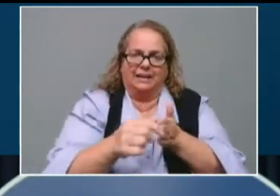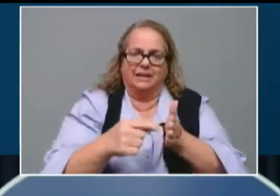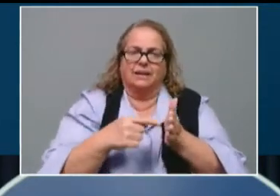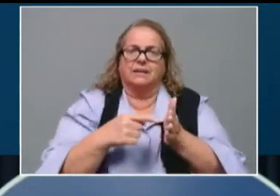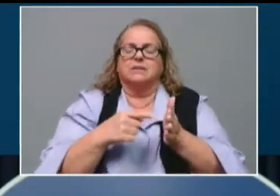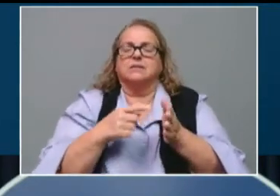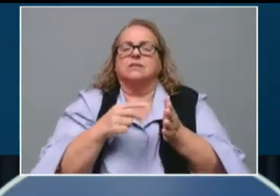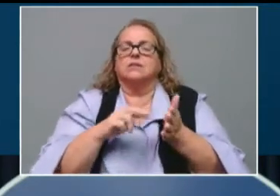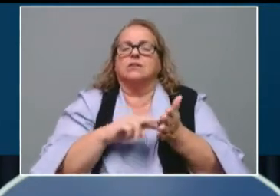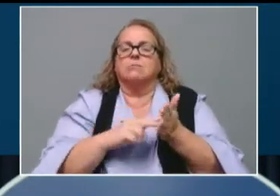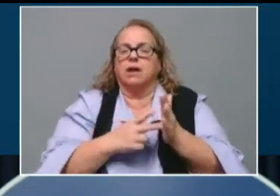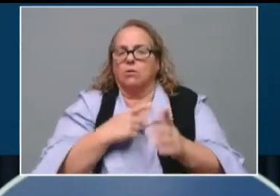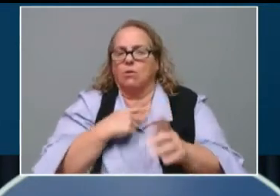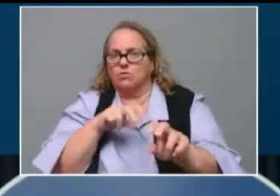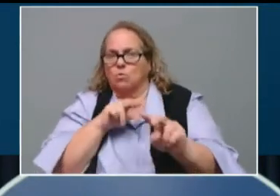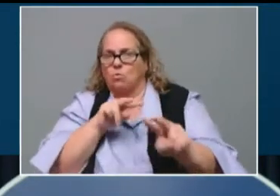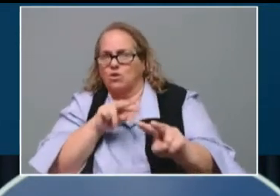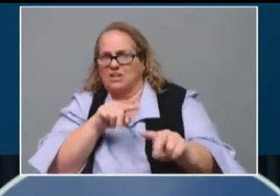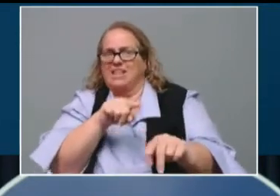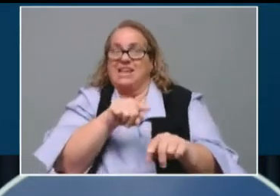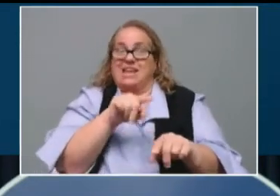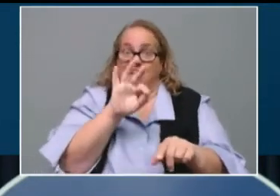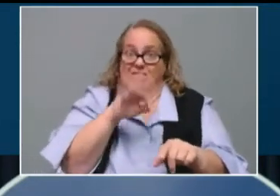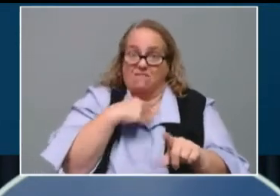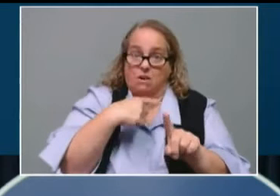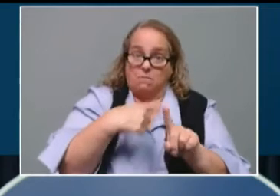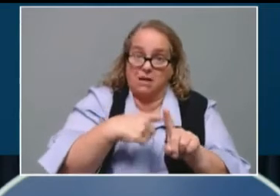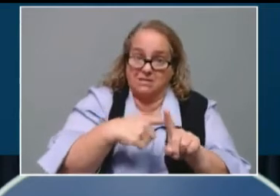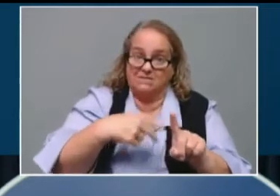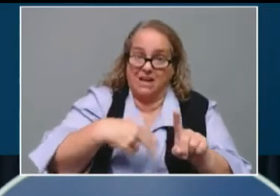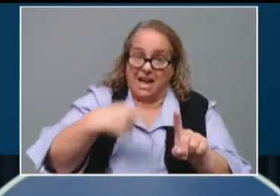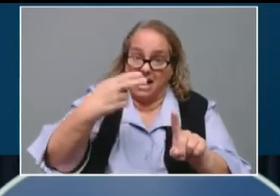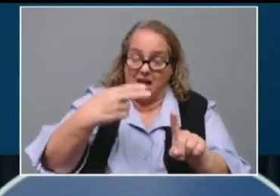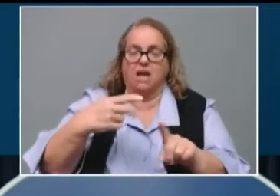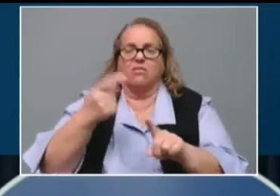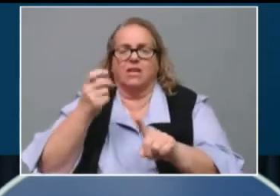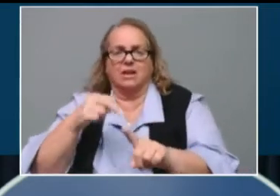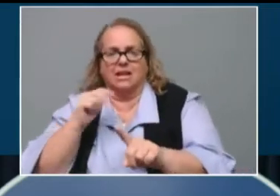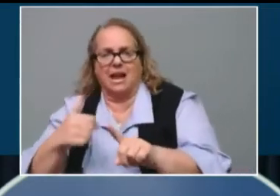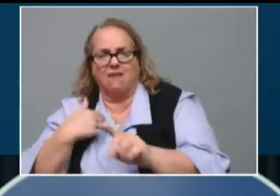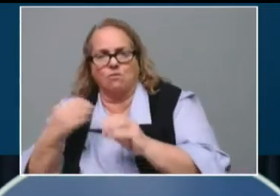though we are we're thankful for this decrease. Uh And then if you look at